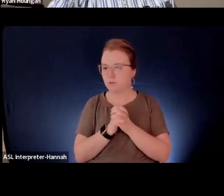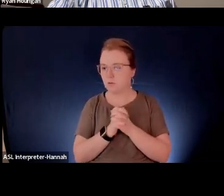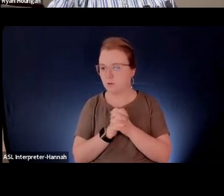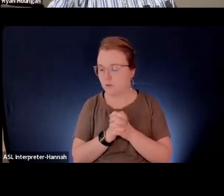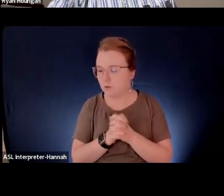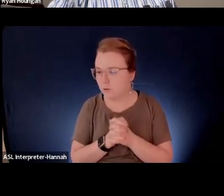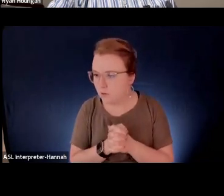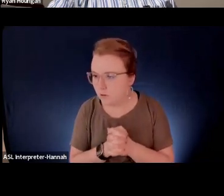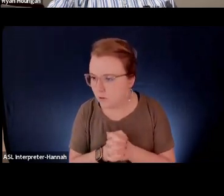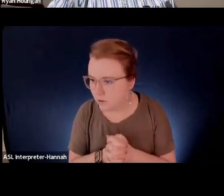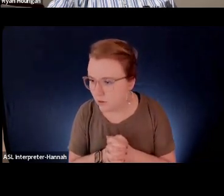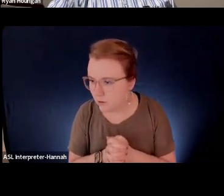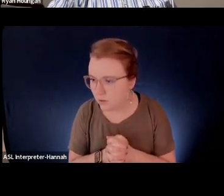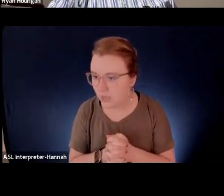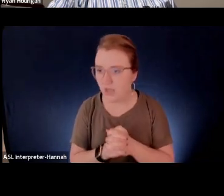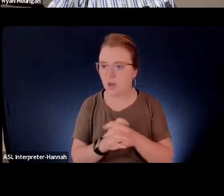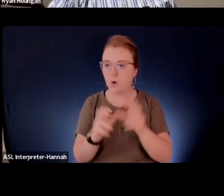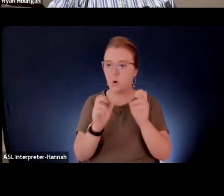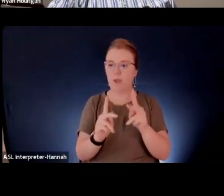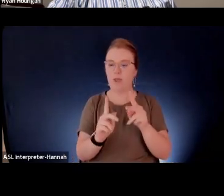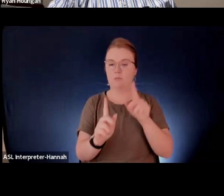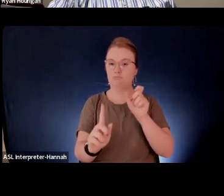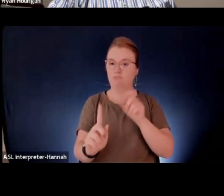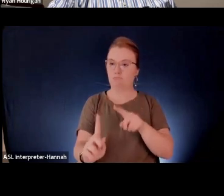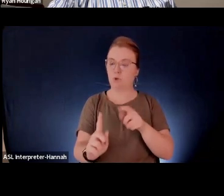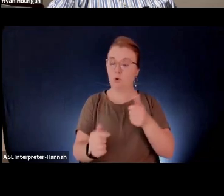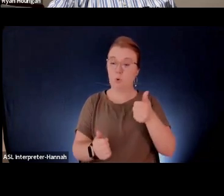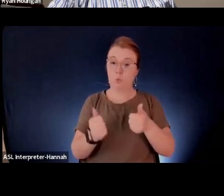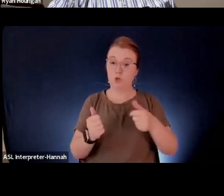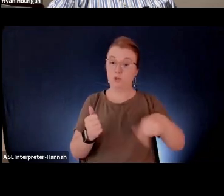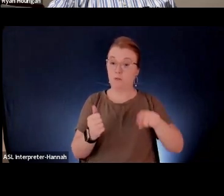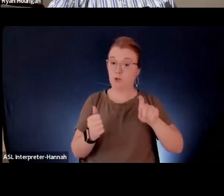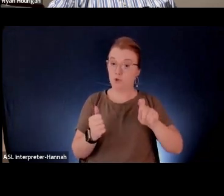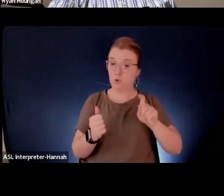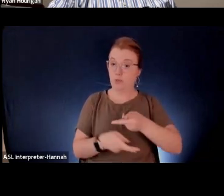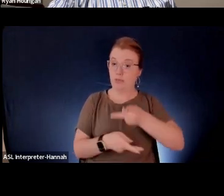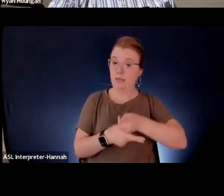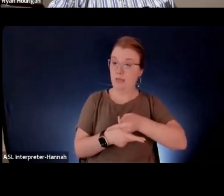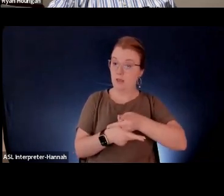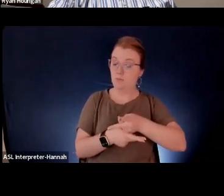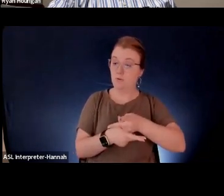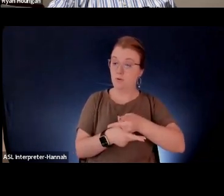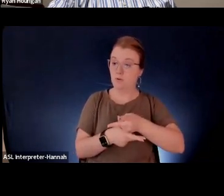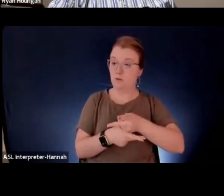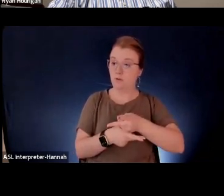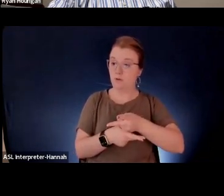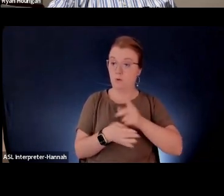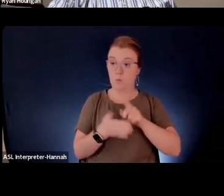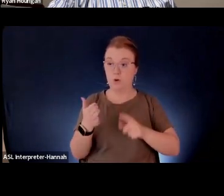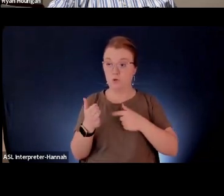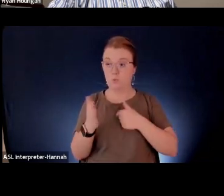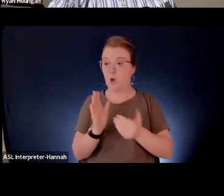Okay, Elena, which one of these should we keep and start over? A rabbit. Oh, you're gonna be a rabbit?